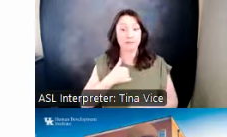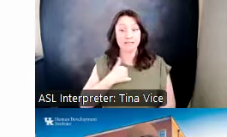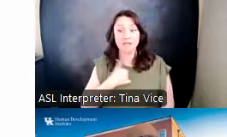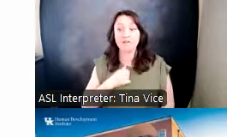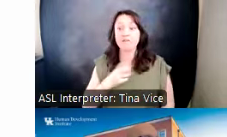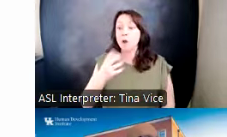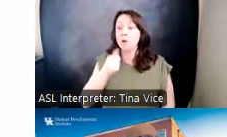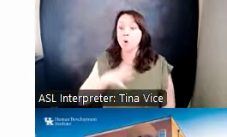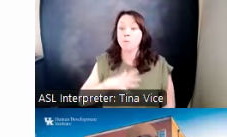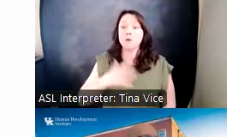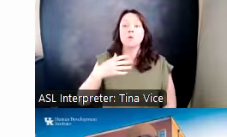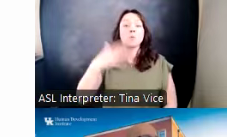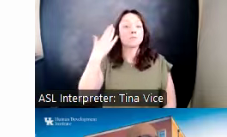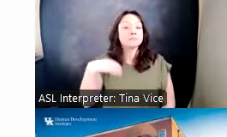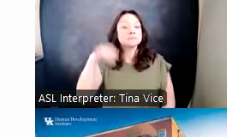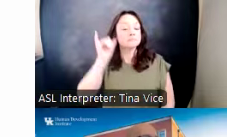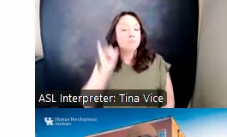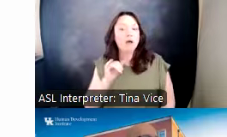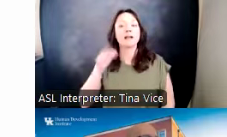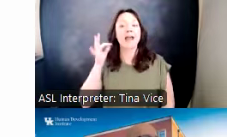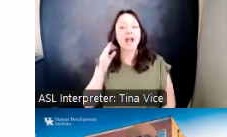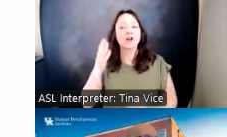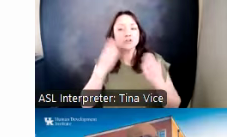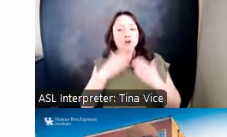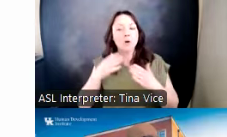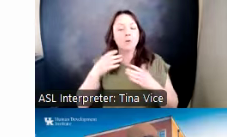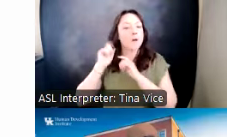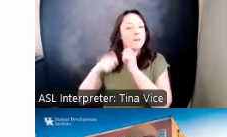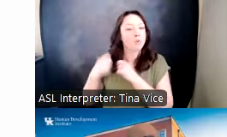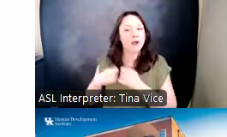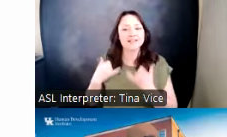long dark blonde hair in a braid today, wearing my bingoiz shirt because Morgan and I have been traveling the state of